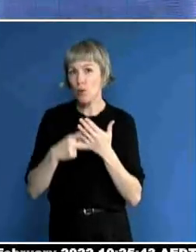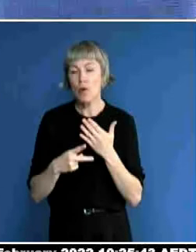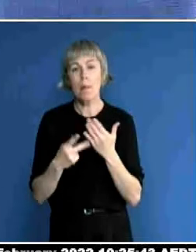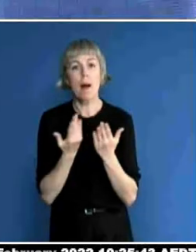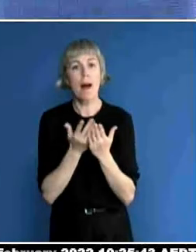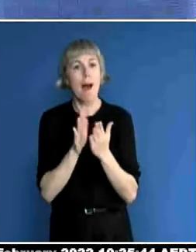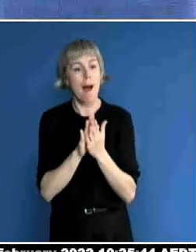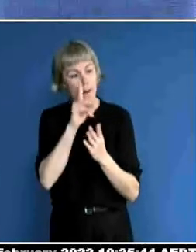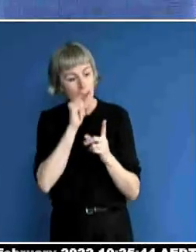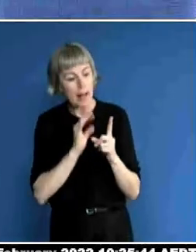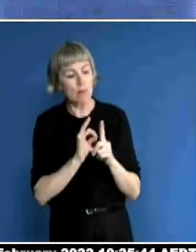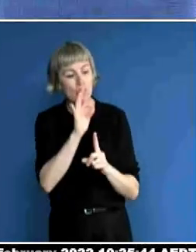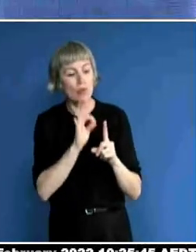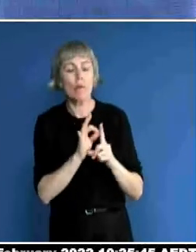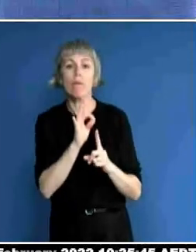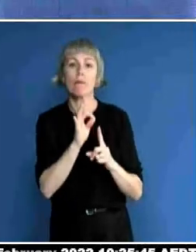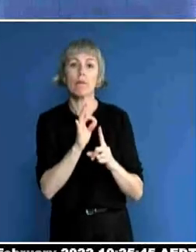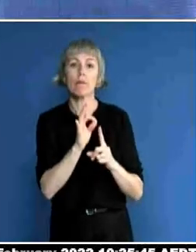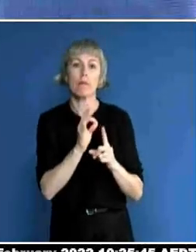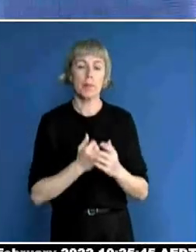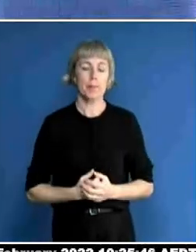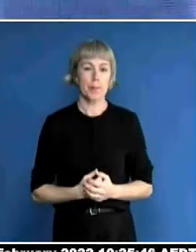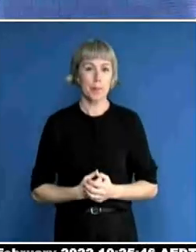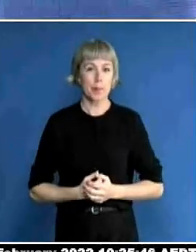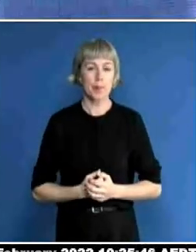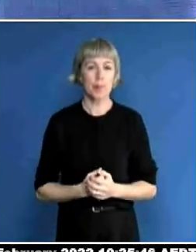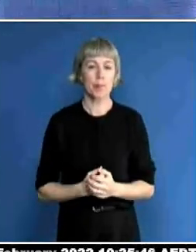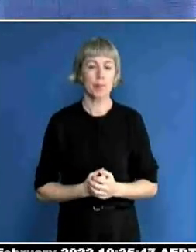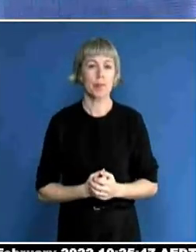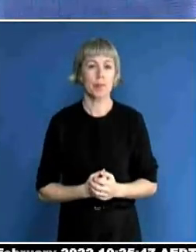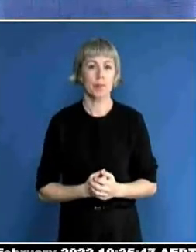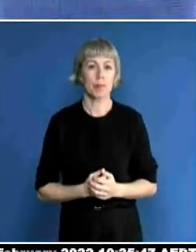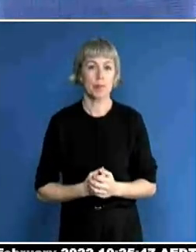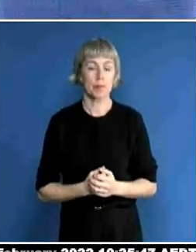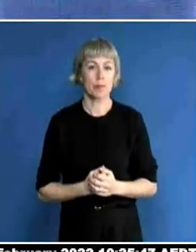disability. The consultation paper entitled Inclusive.